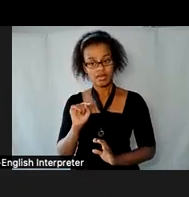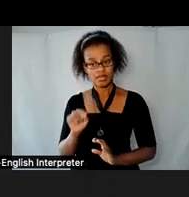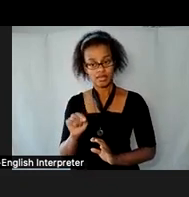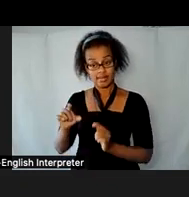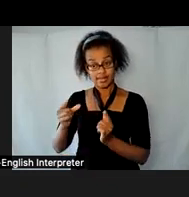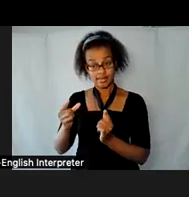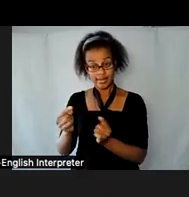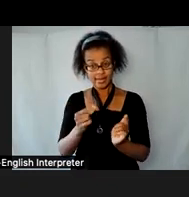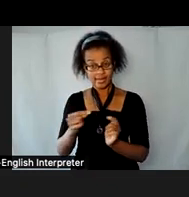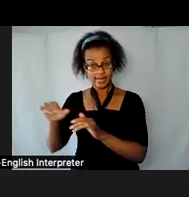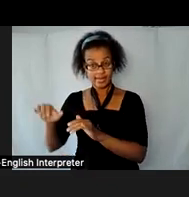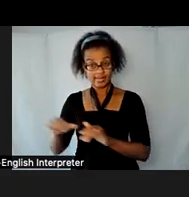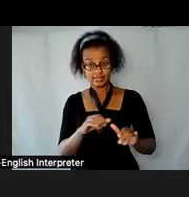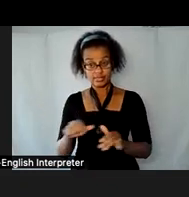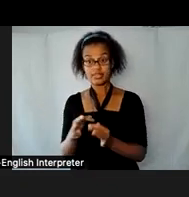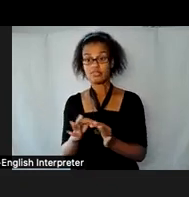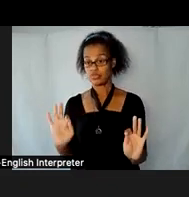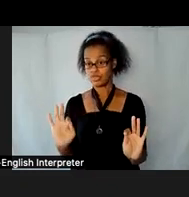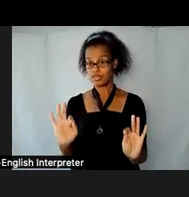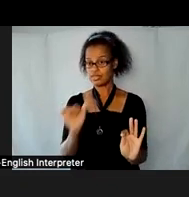to the public.